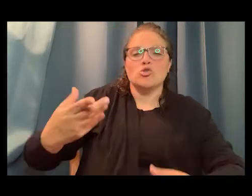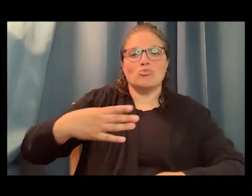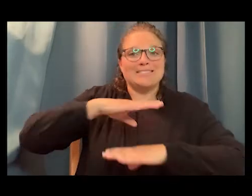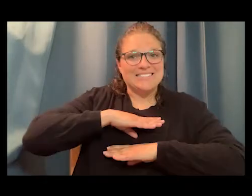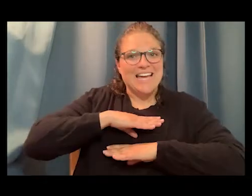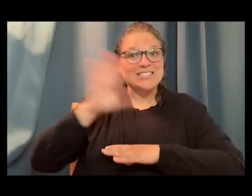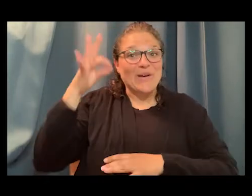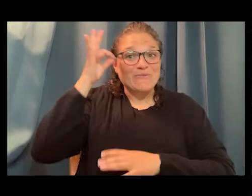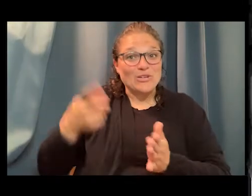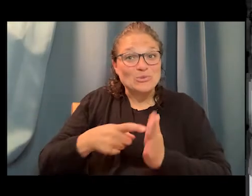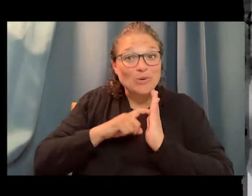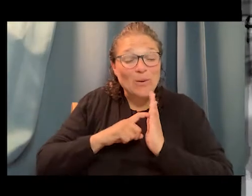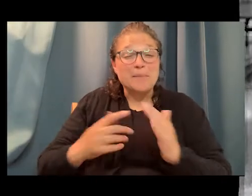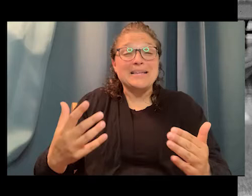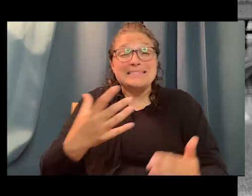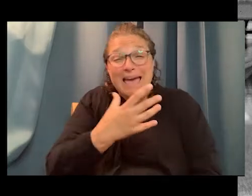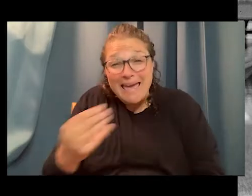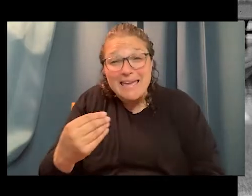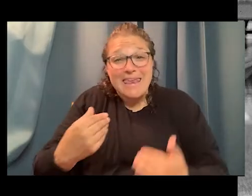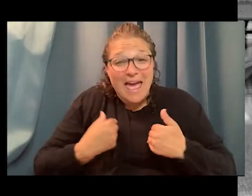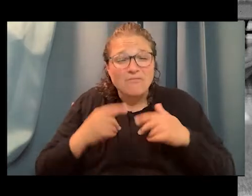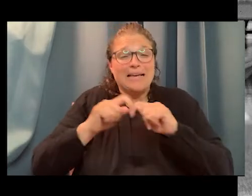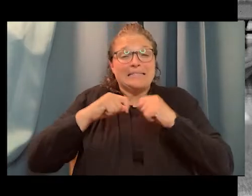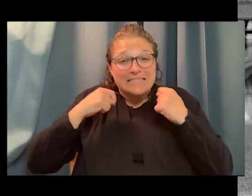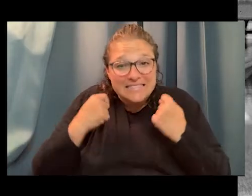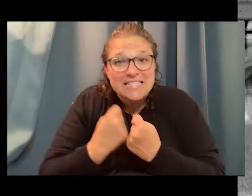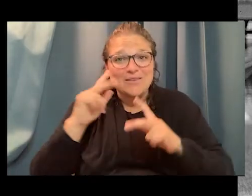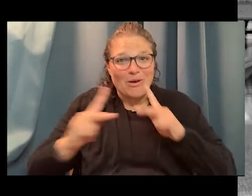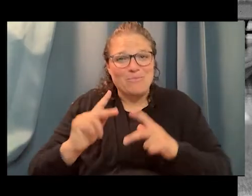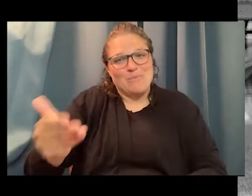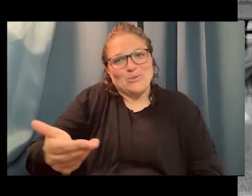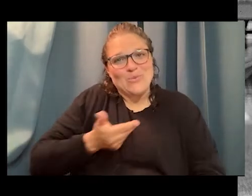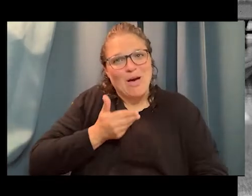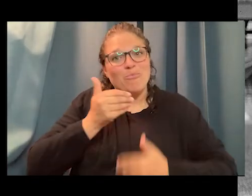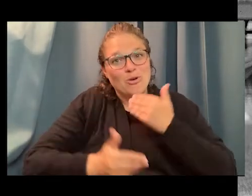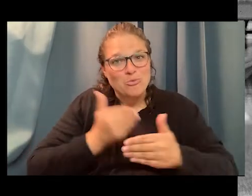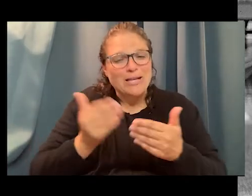You will also bring a team of people to the table who make the hiring process easier and